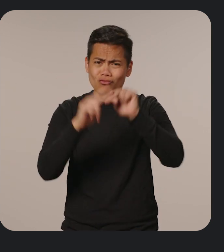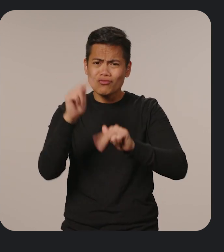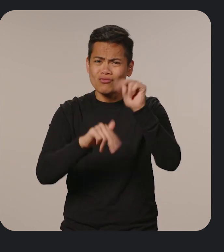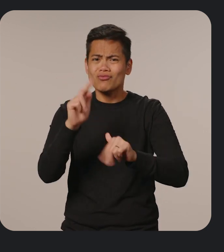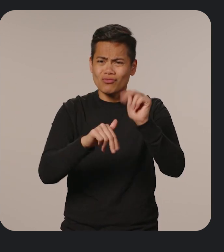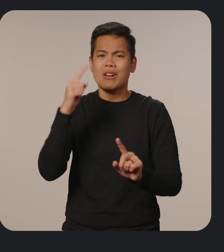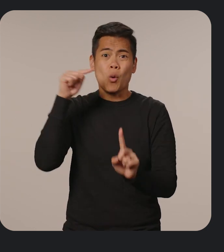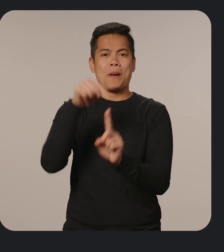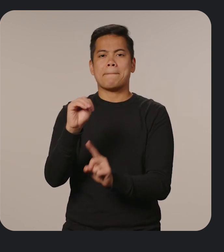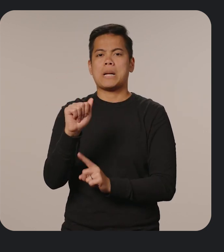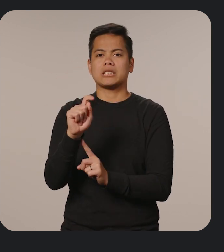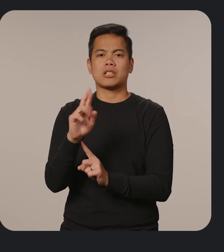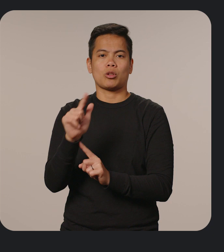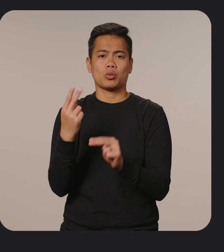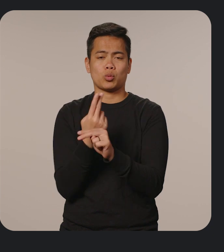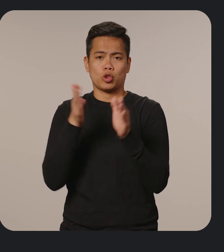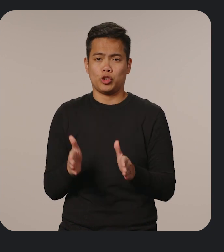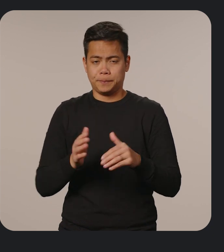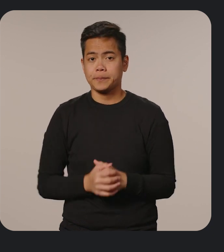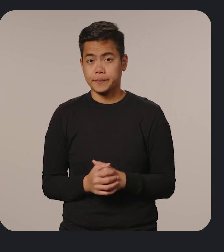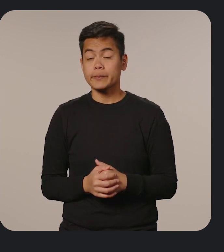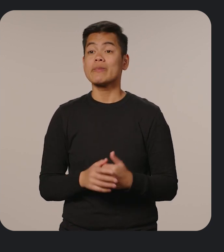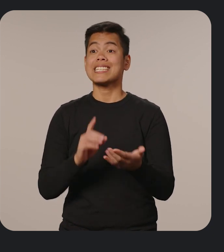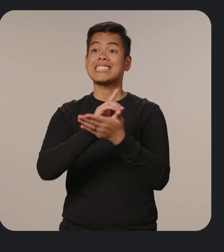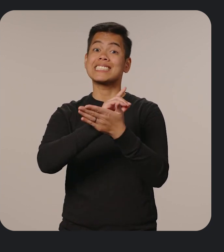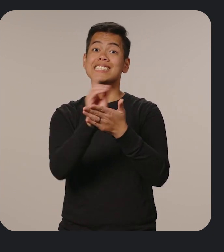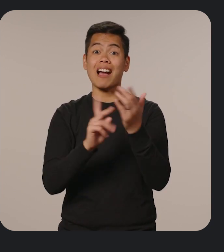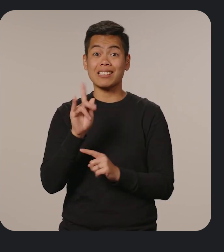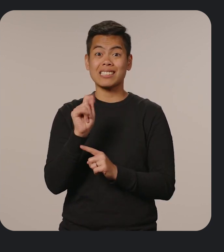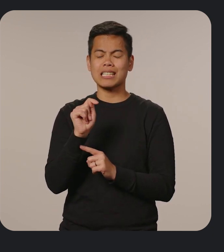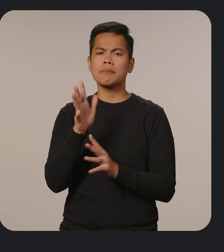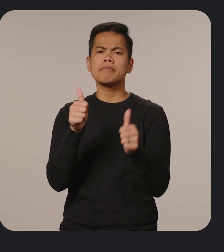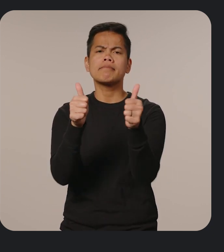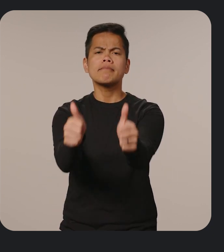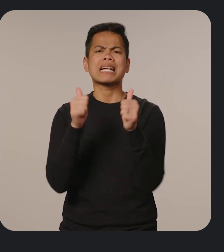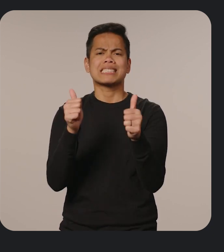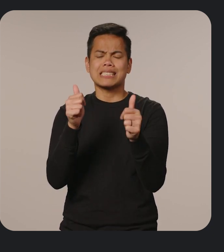You can make a copy to your Figma account and try it out to start working with our components and styles today.